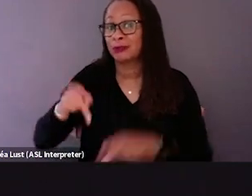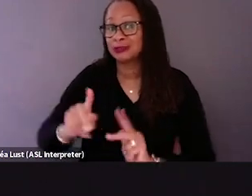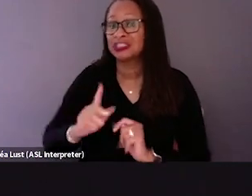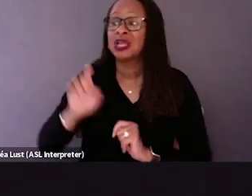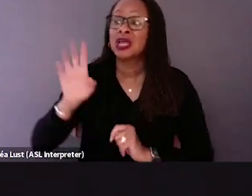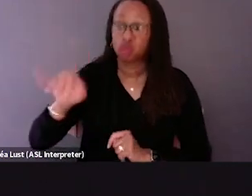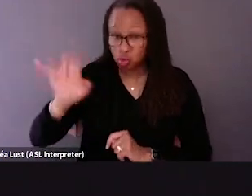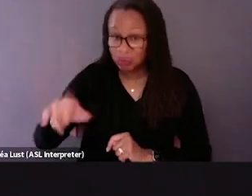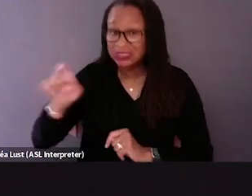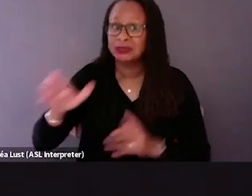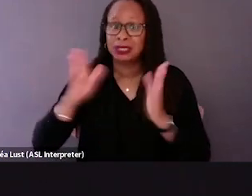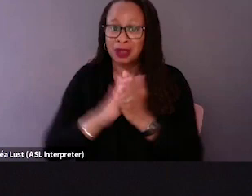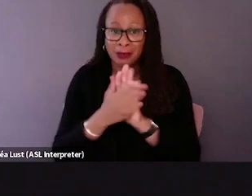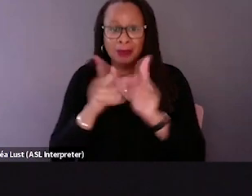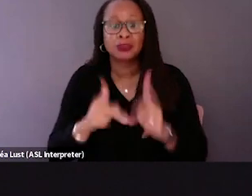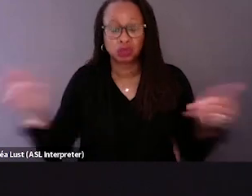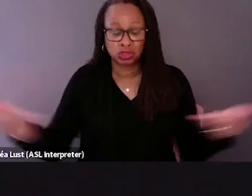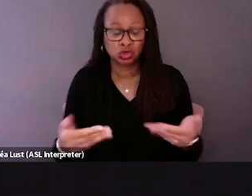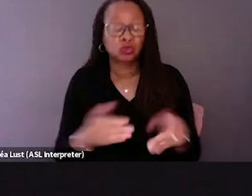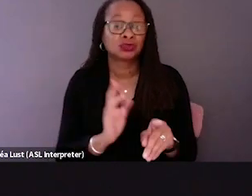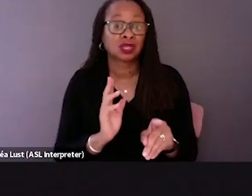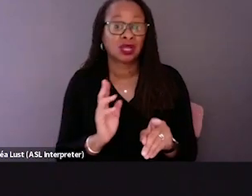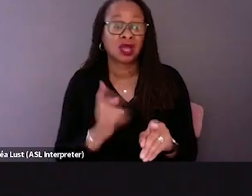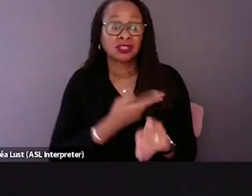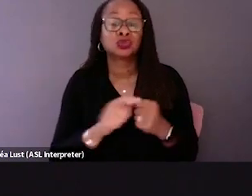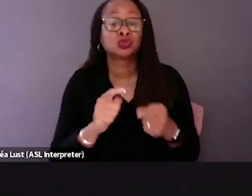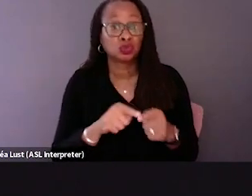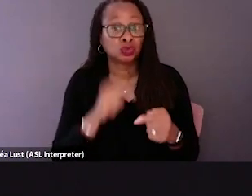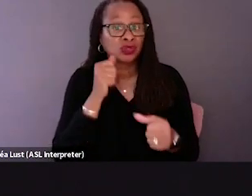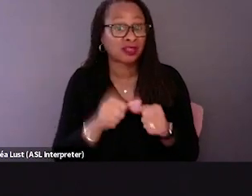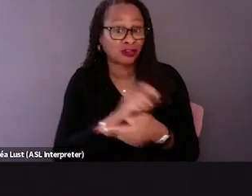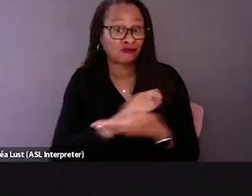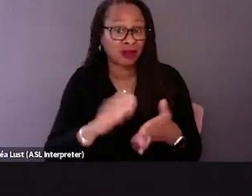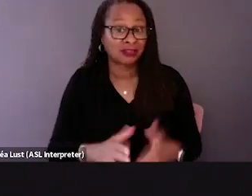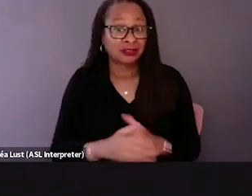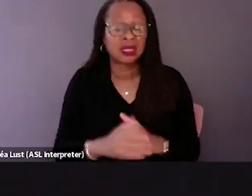So when Judy gave her archive's DL, she and George put really strict protections in place